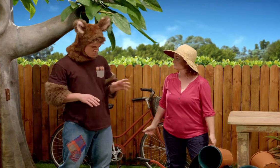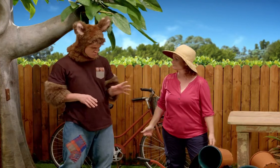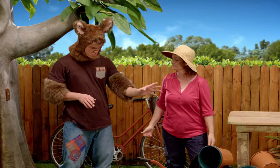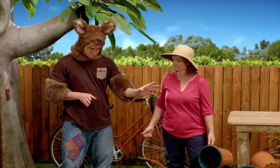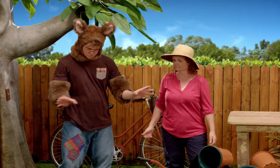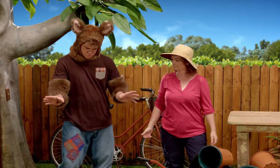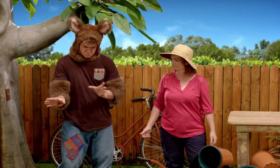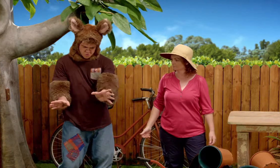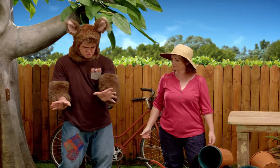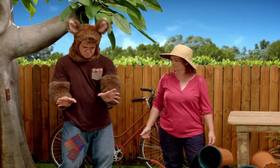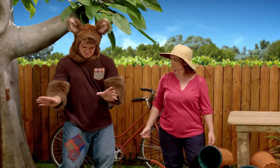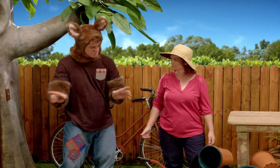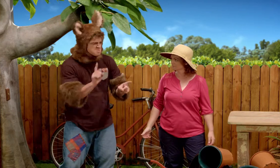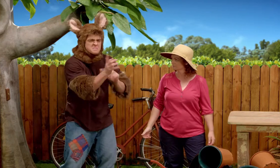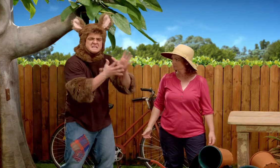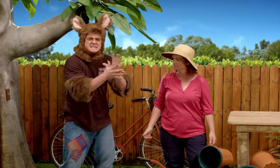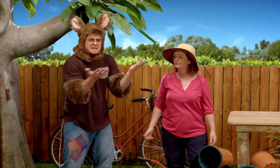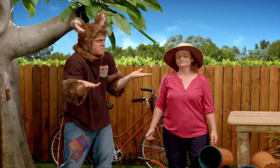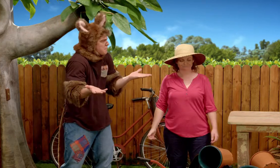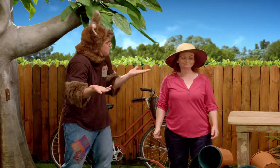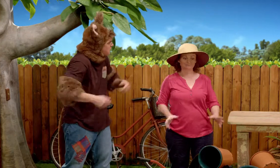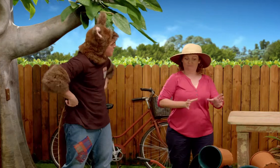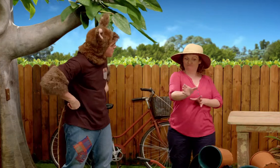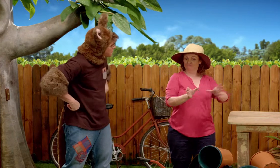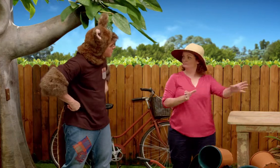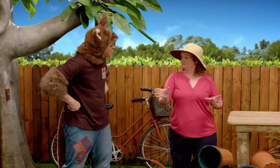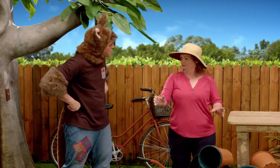Sally, what do you mean by sort? Sort?